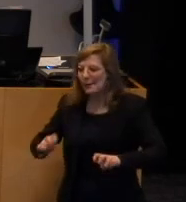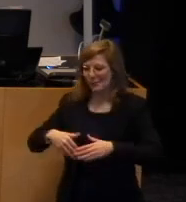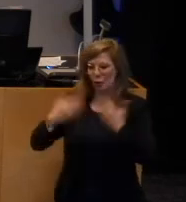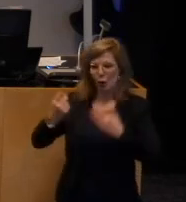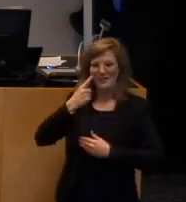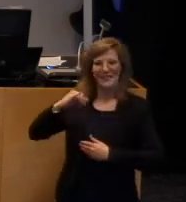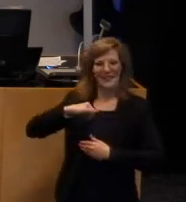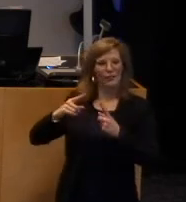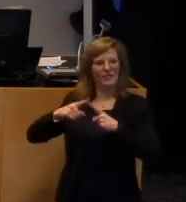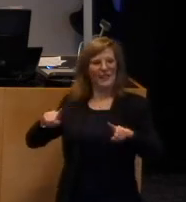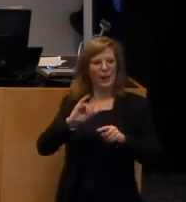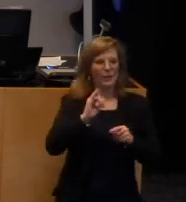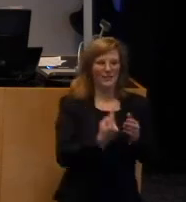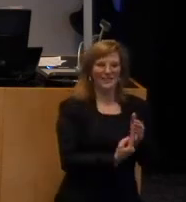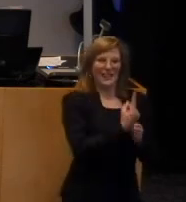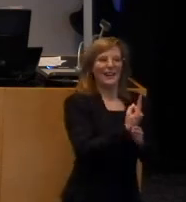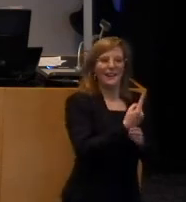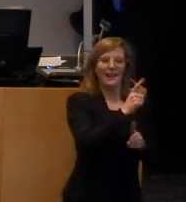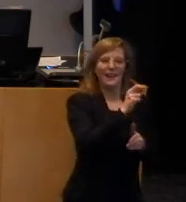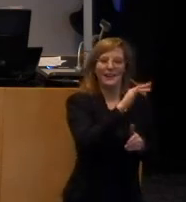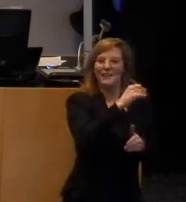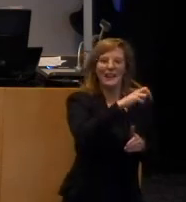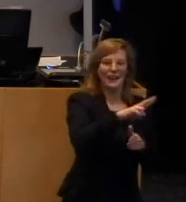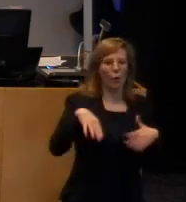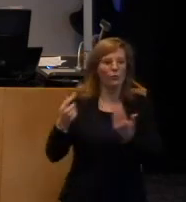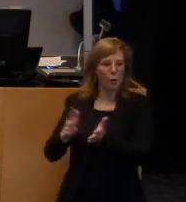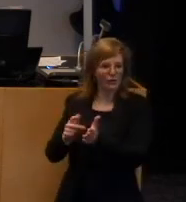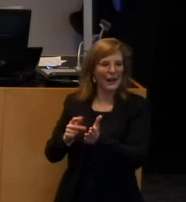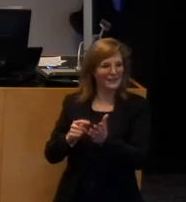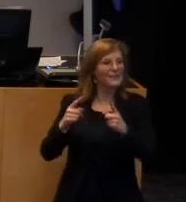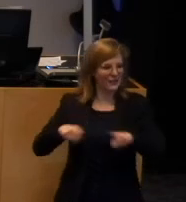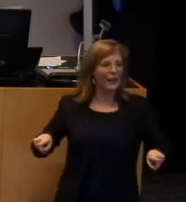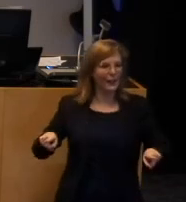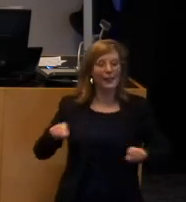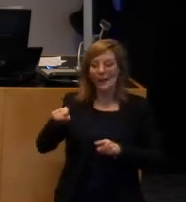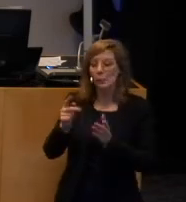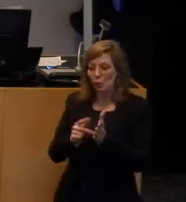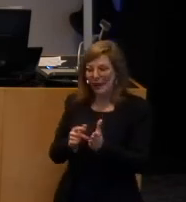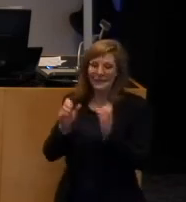and the classification of product, process and product and process oriented motivations,